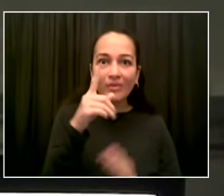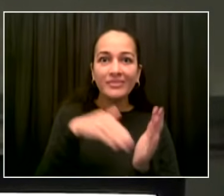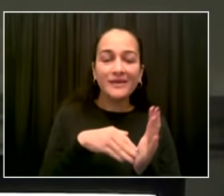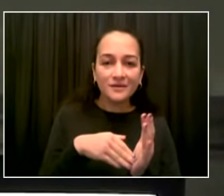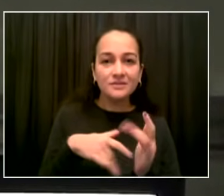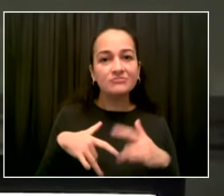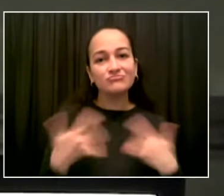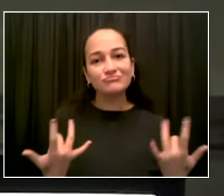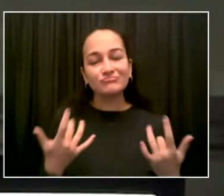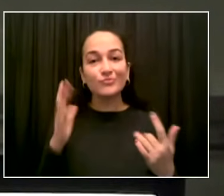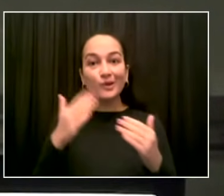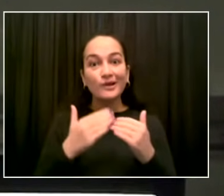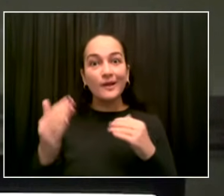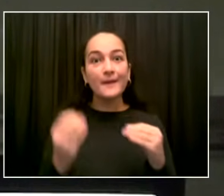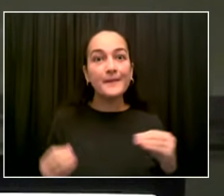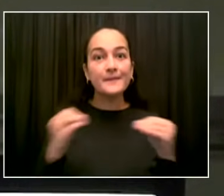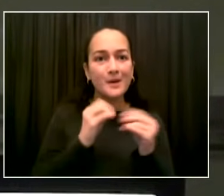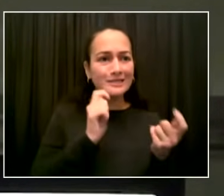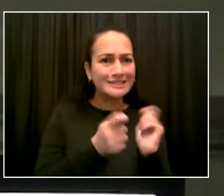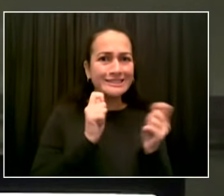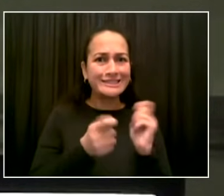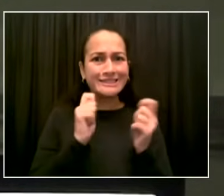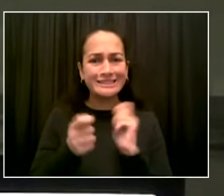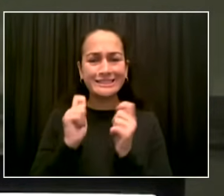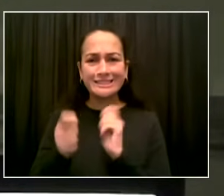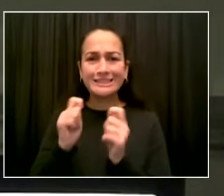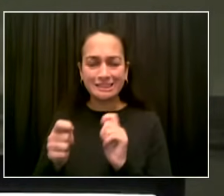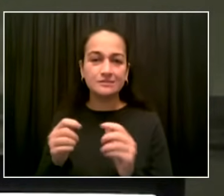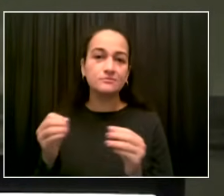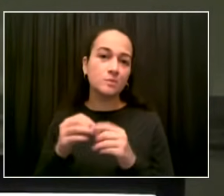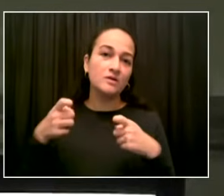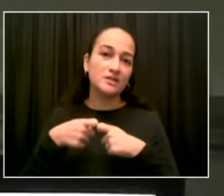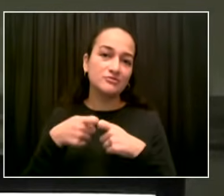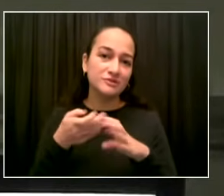COMMITMENT TO LOOK AT THE CITY'S FELET, ANALYZE